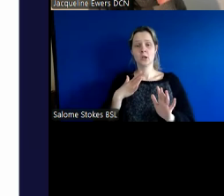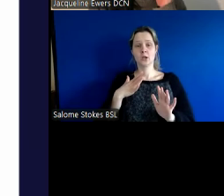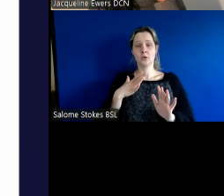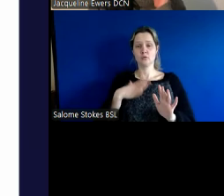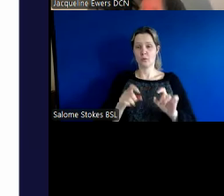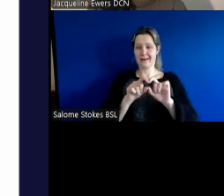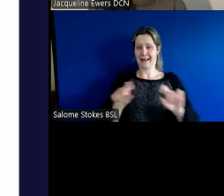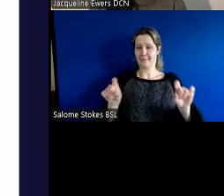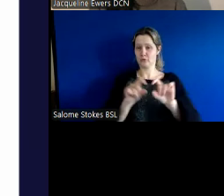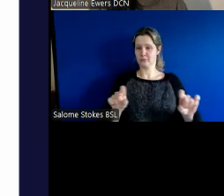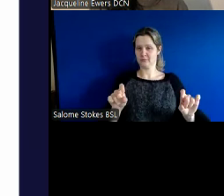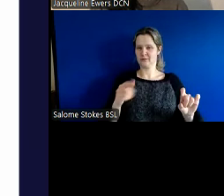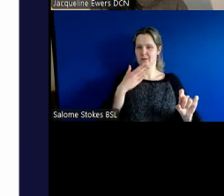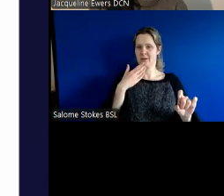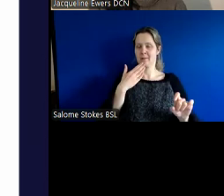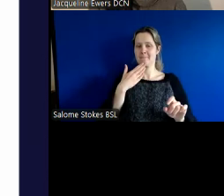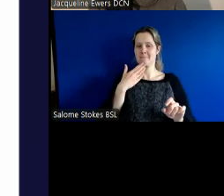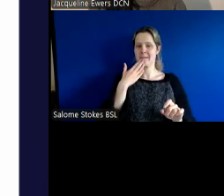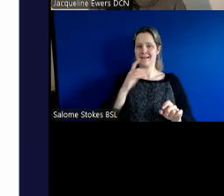please click the CC button.